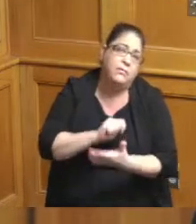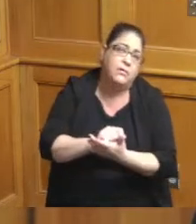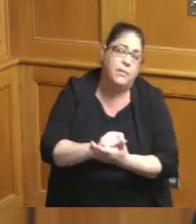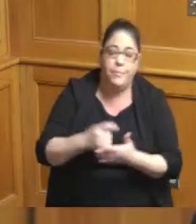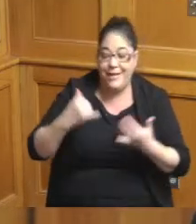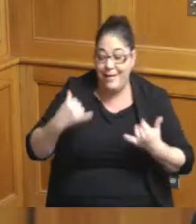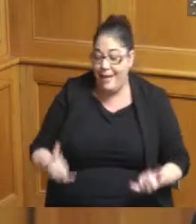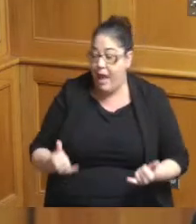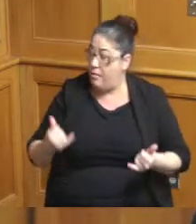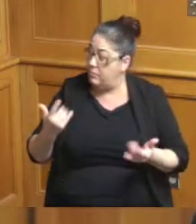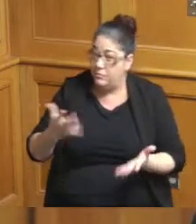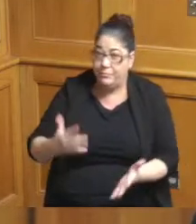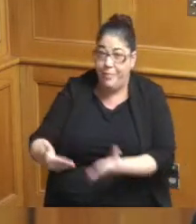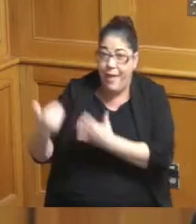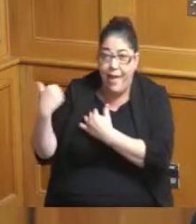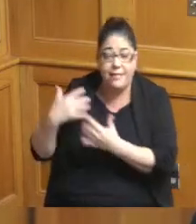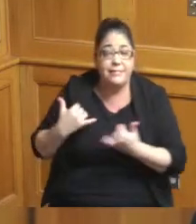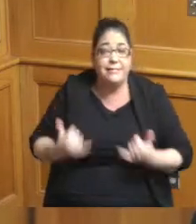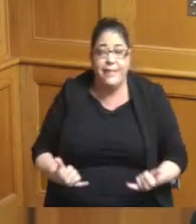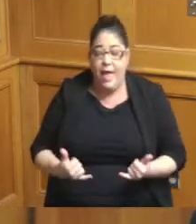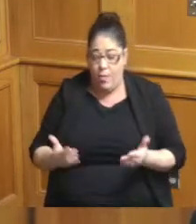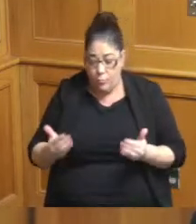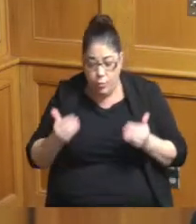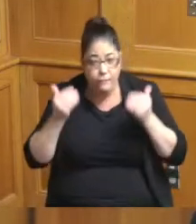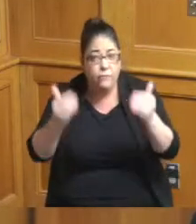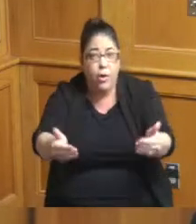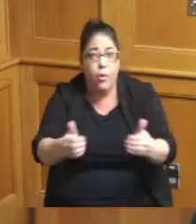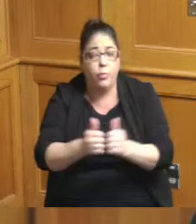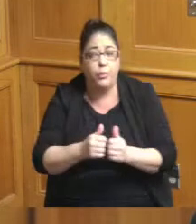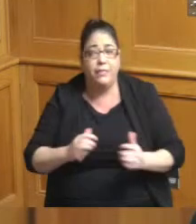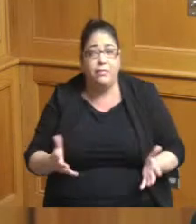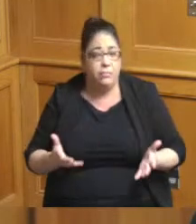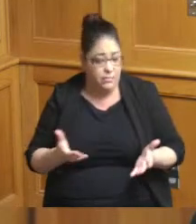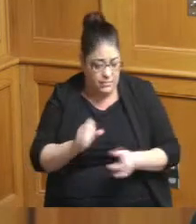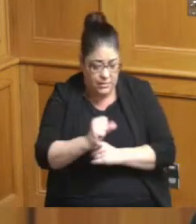an opportunity to move forward in a way that we wouldn't have otherwise and so I just want to